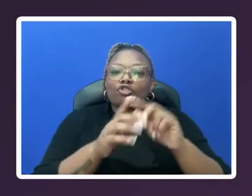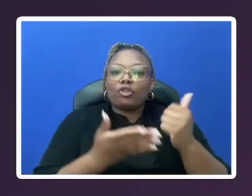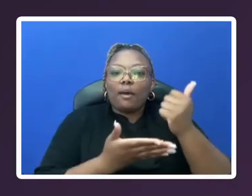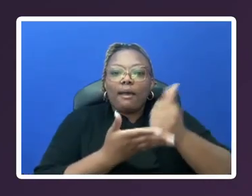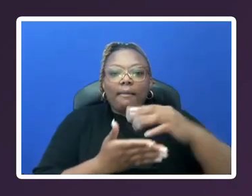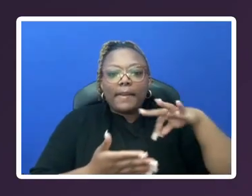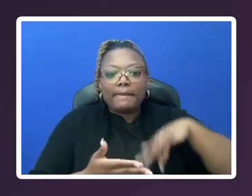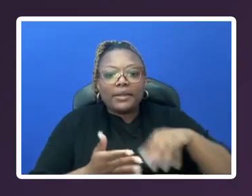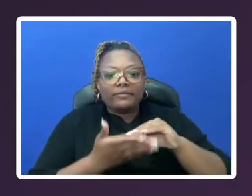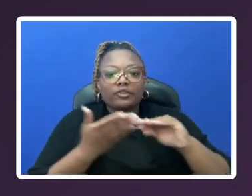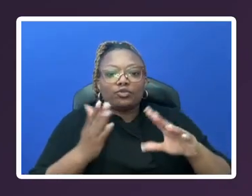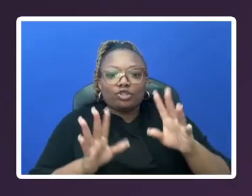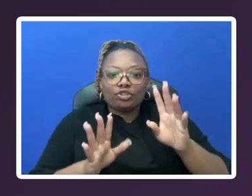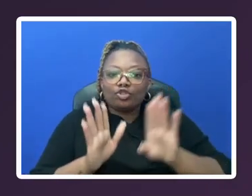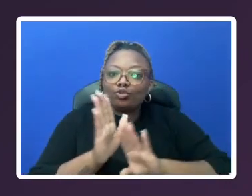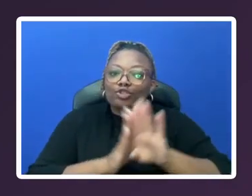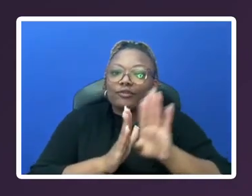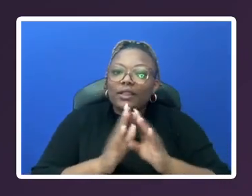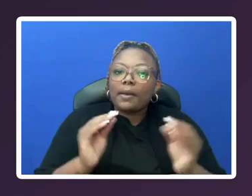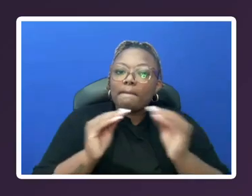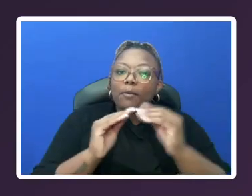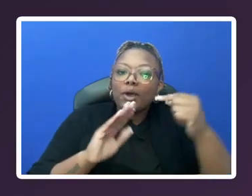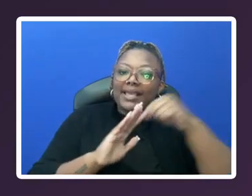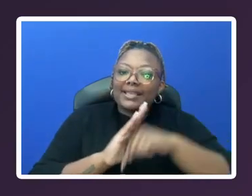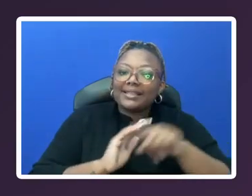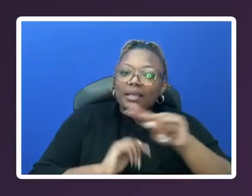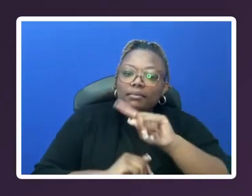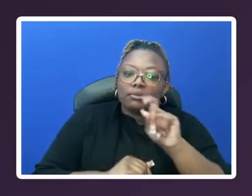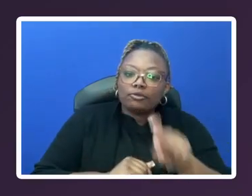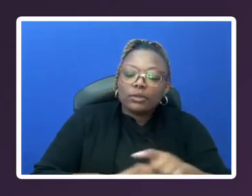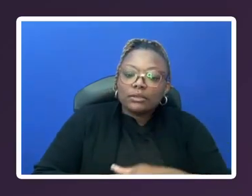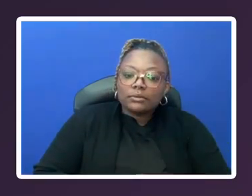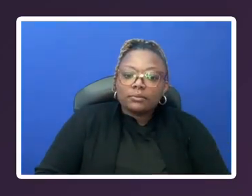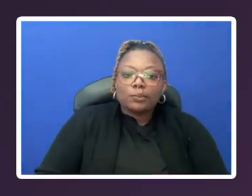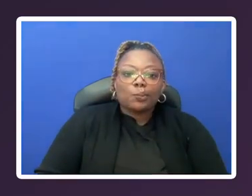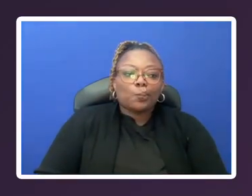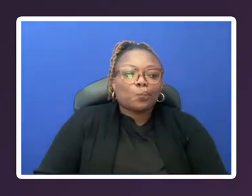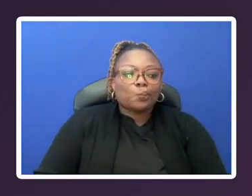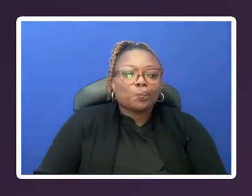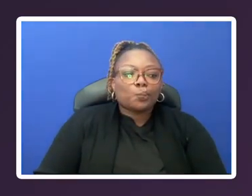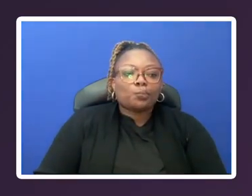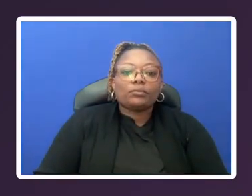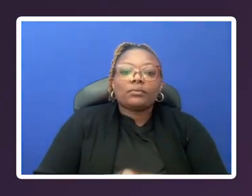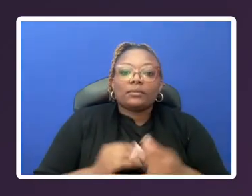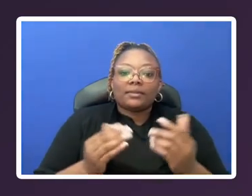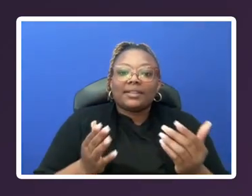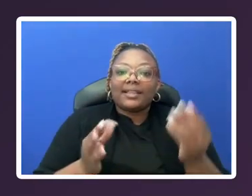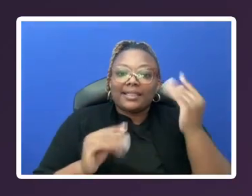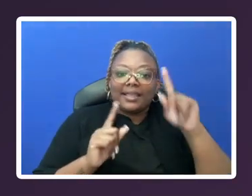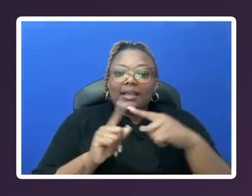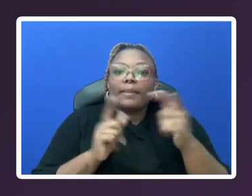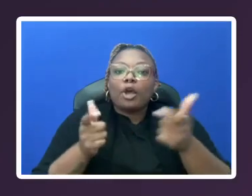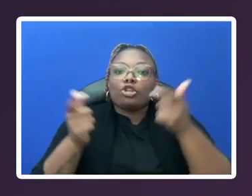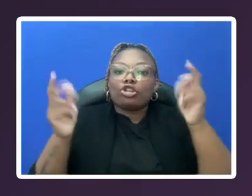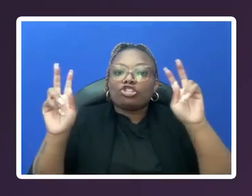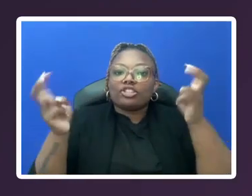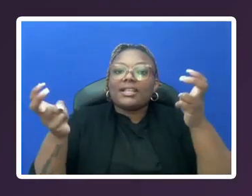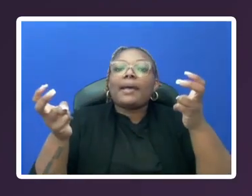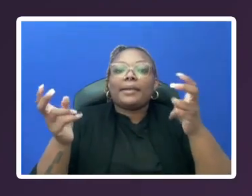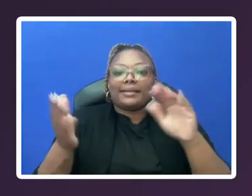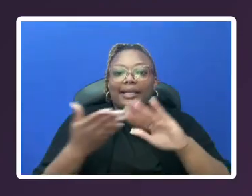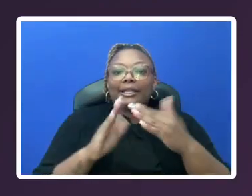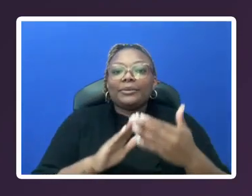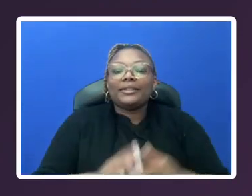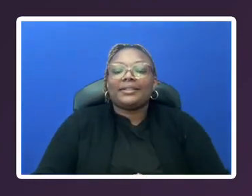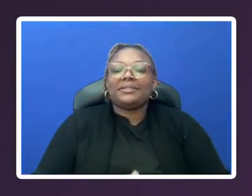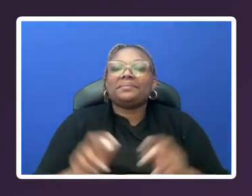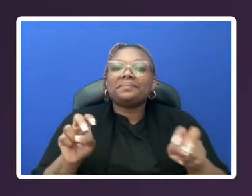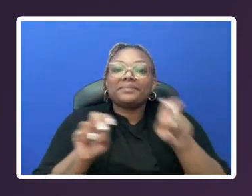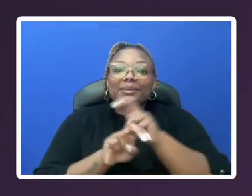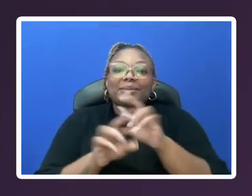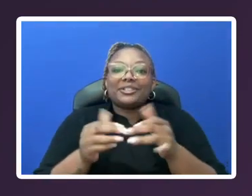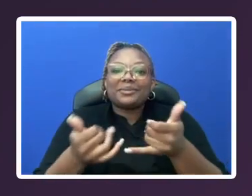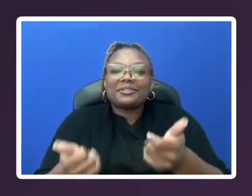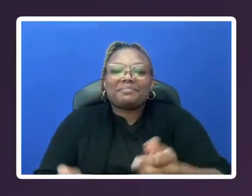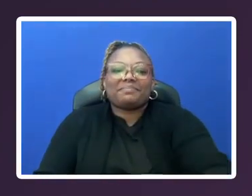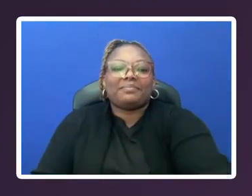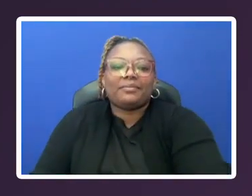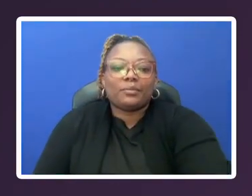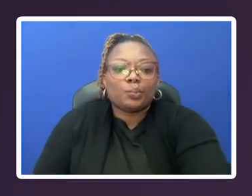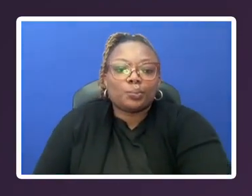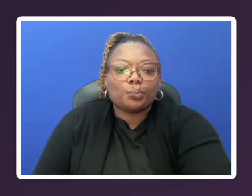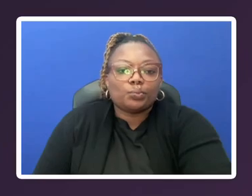with more in-depth questions and thinking about larger topics like community.